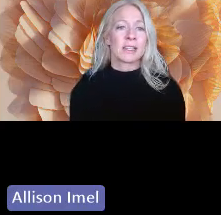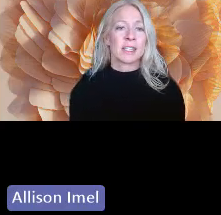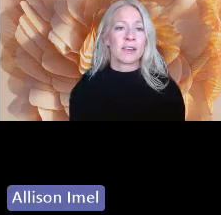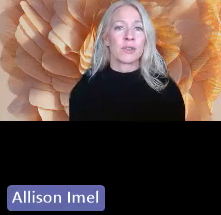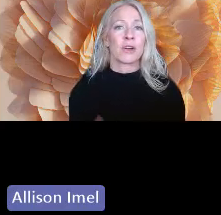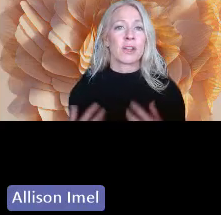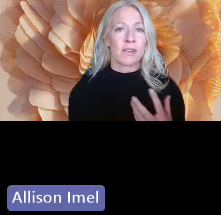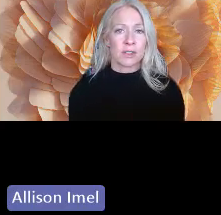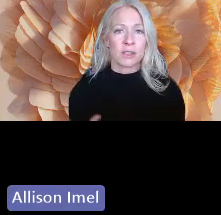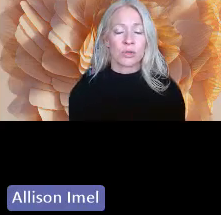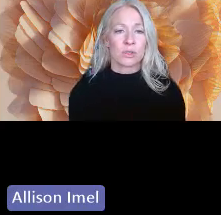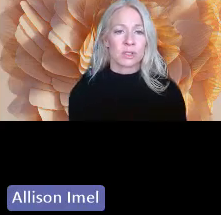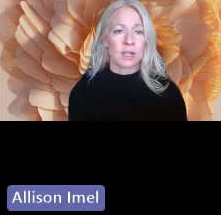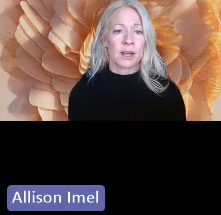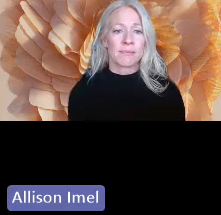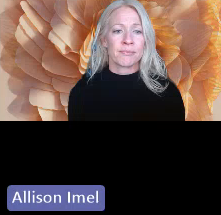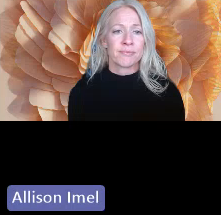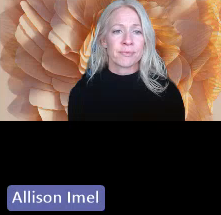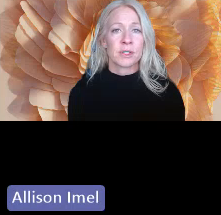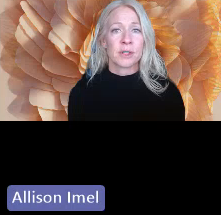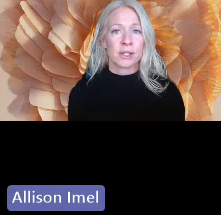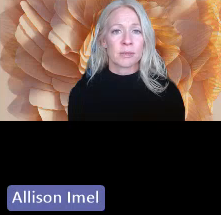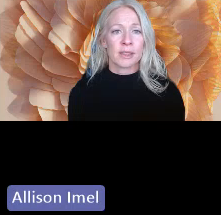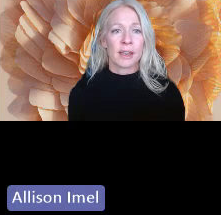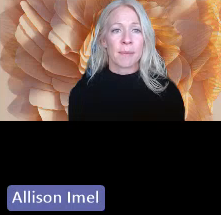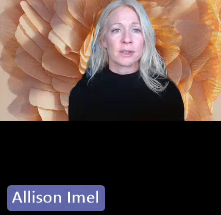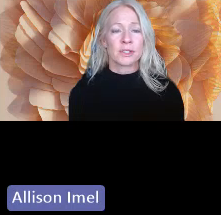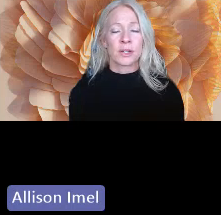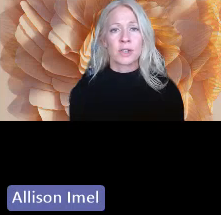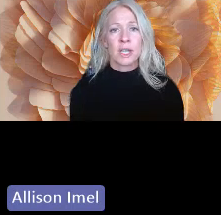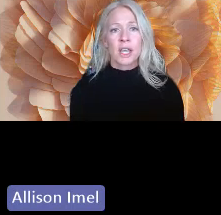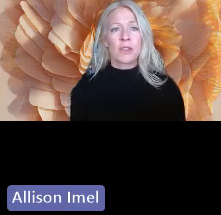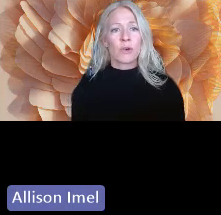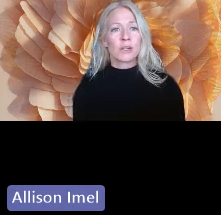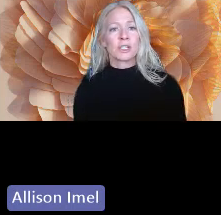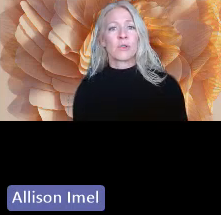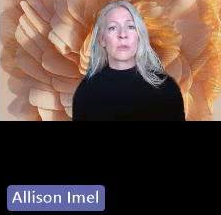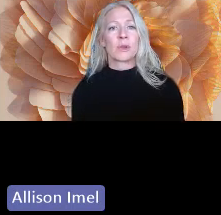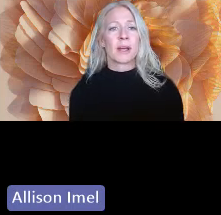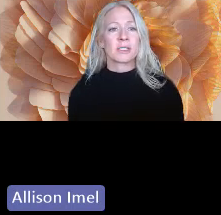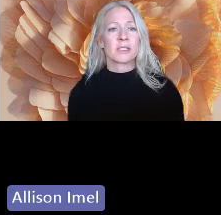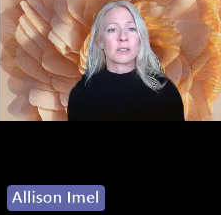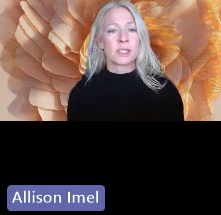And if you aren't given the tools to actually make that happen. So the origin of hormone imbalances,